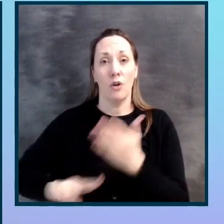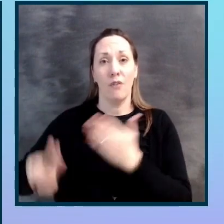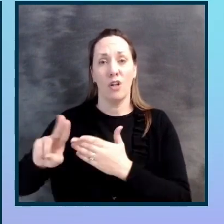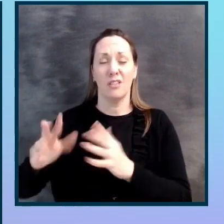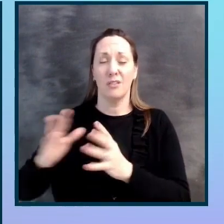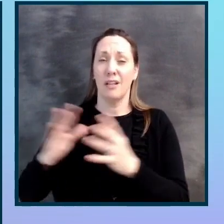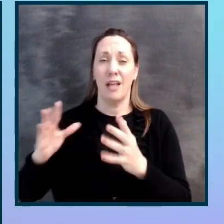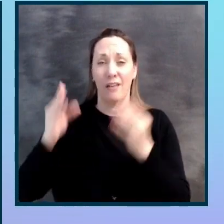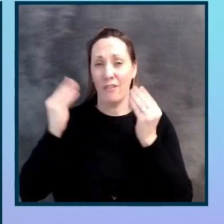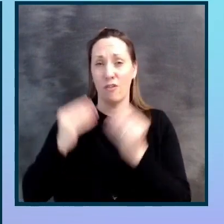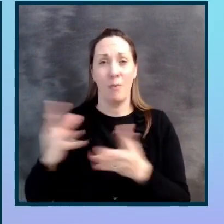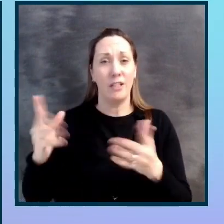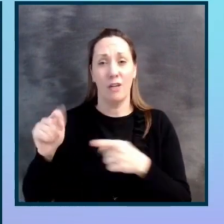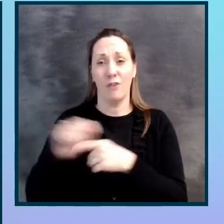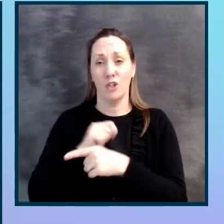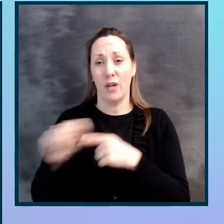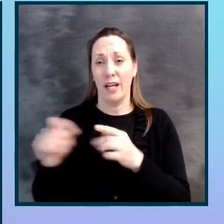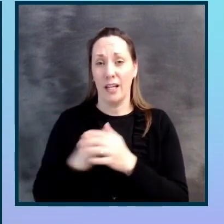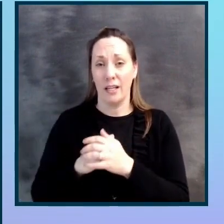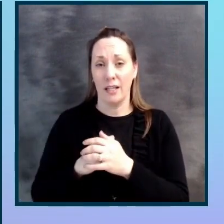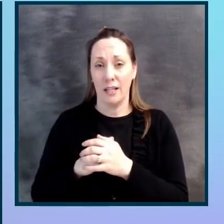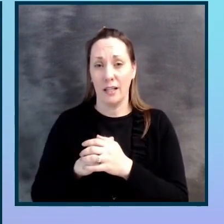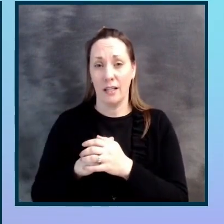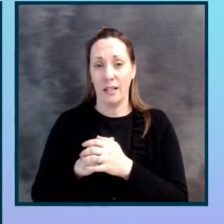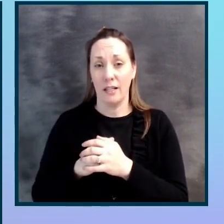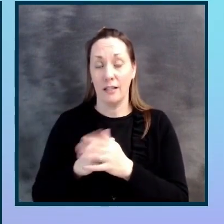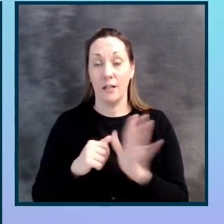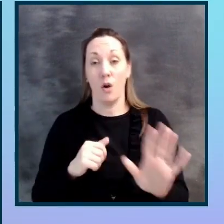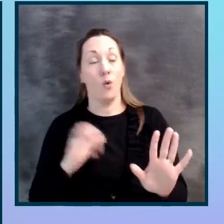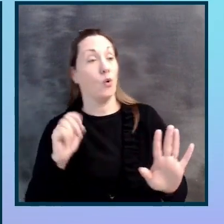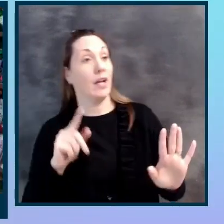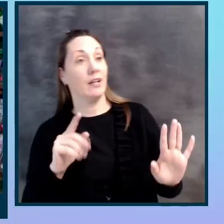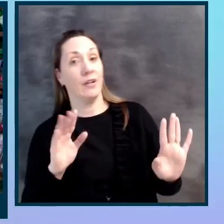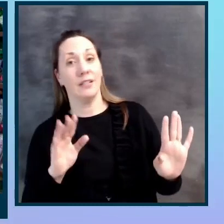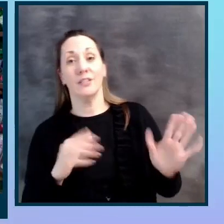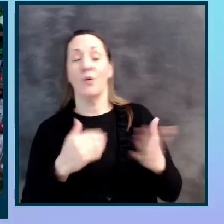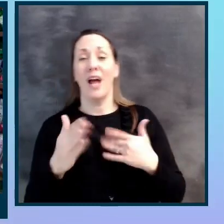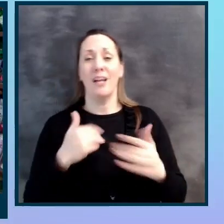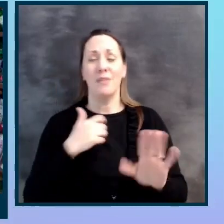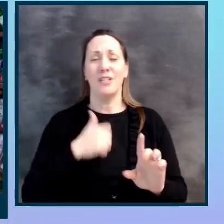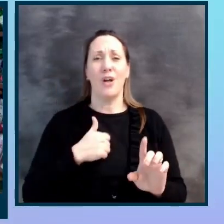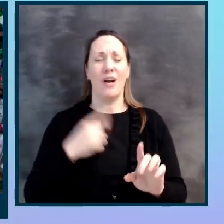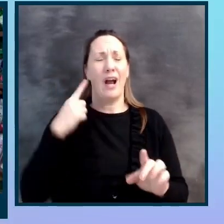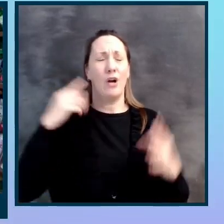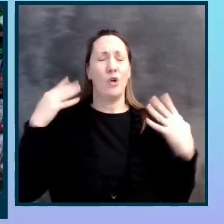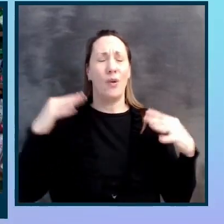(microphone scraping) Okay. - Great. Well, we need- - So, anyway, I'm sorry, I heard some noise but anyways...